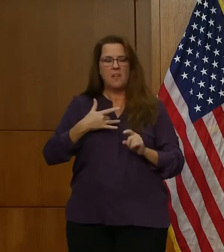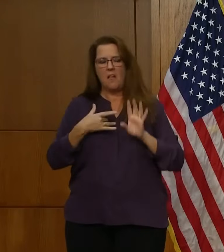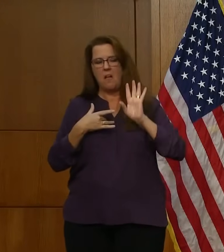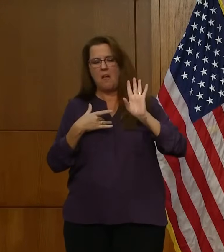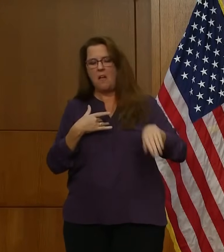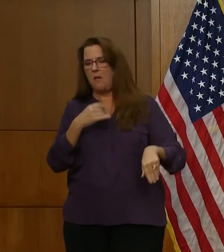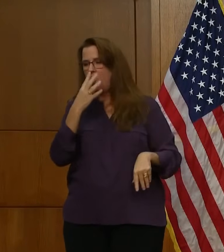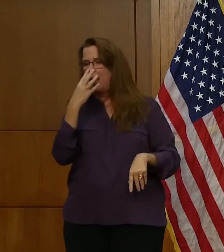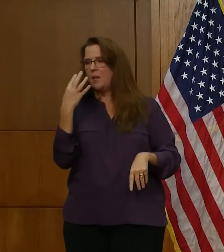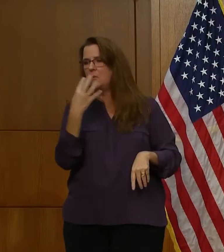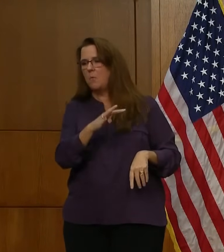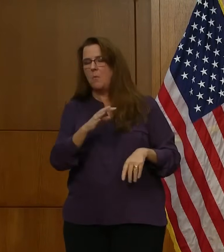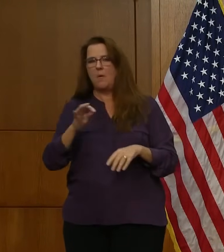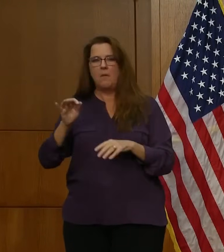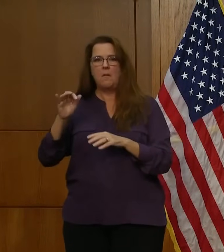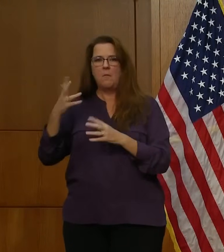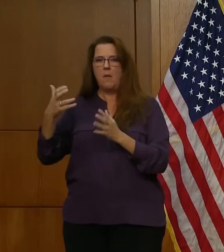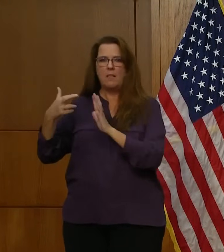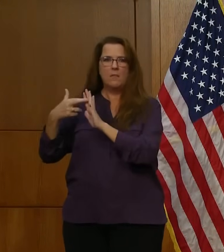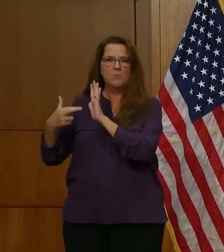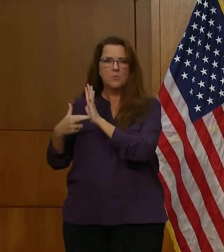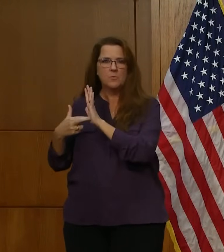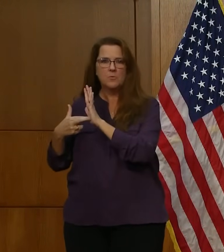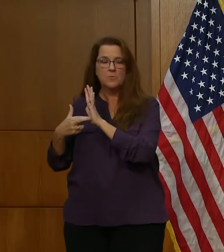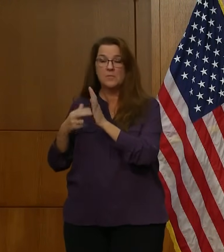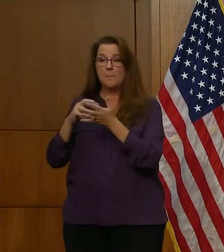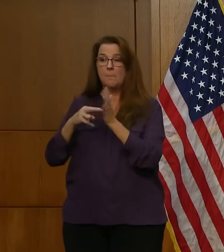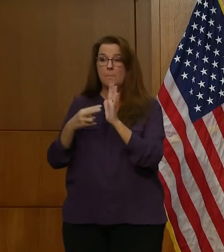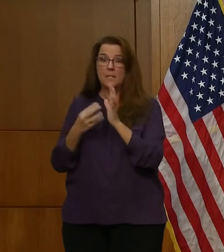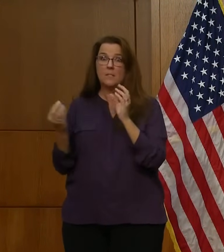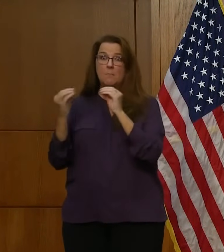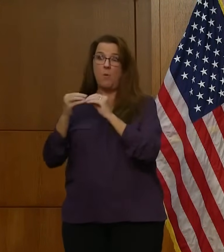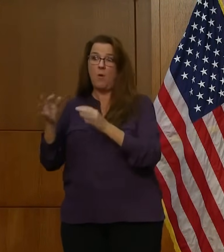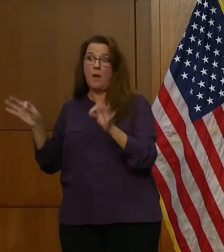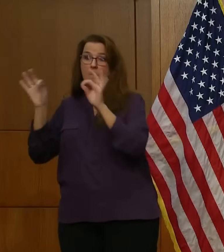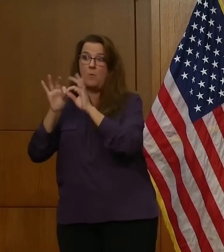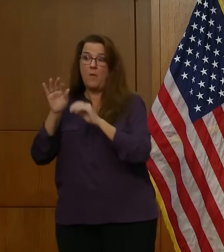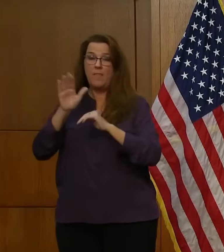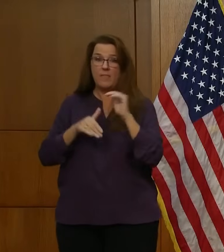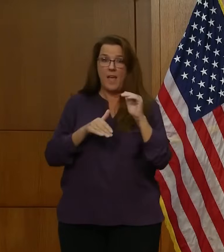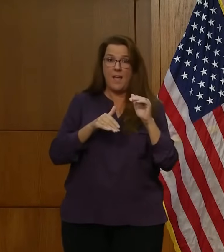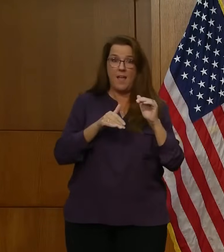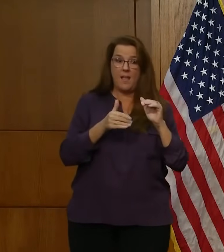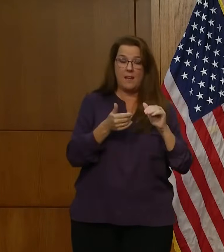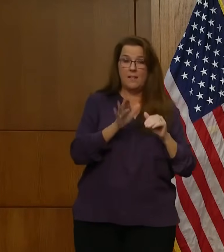DISTANCE AND YOU THINK YOU'RE RIGHT TO IGNORE. PUBLIC HEALTH ADVICE TRUMPS YOUR NEIGHBORS,